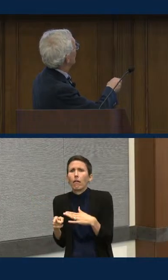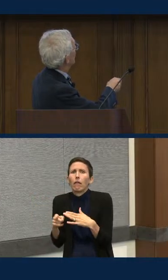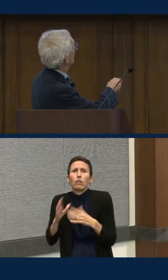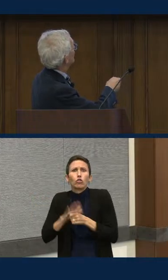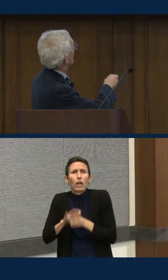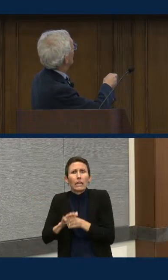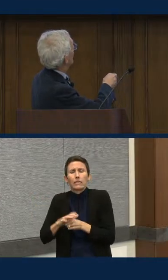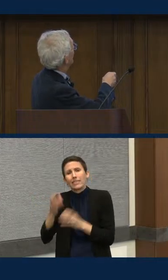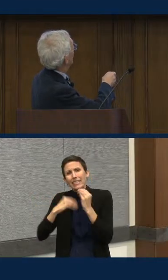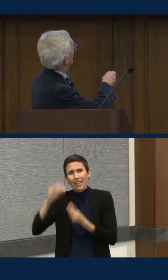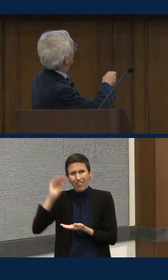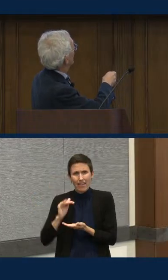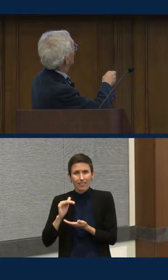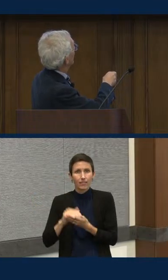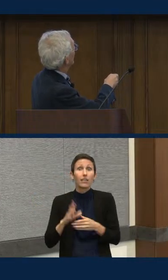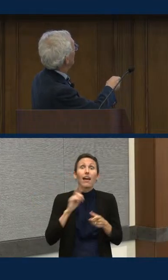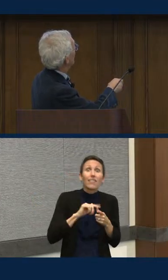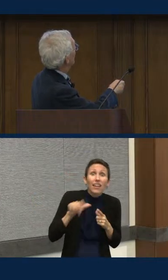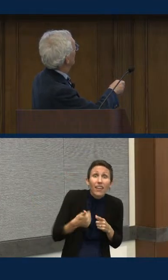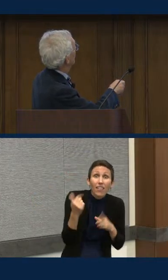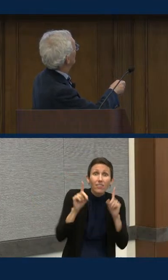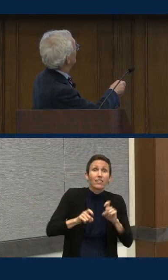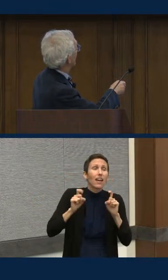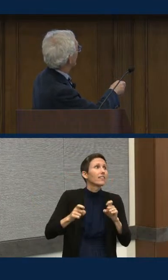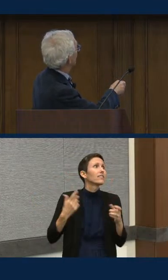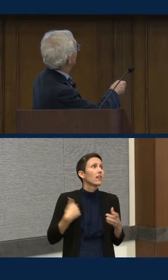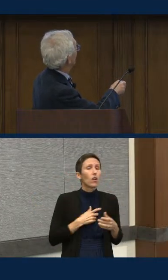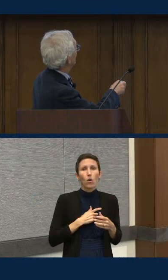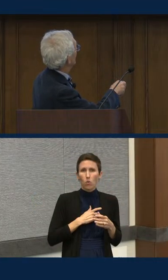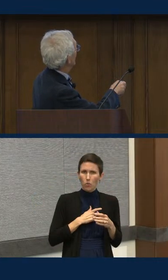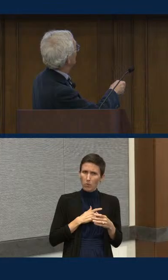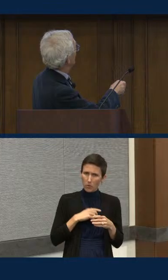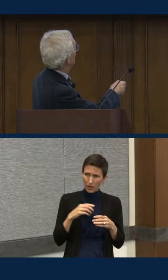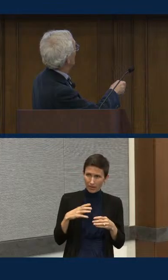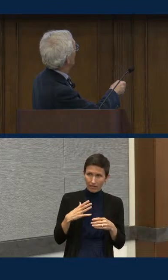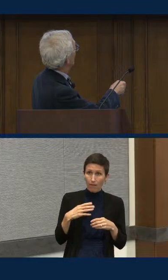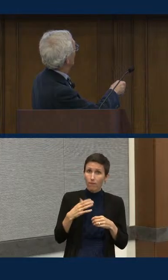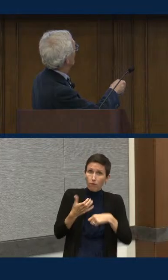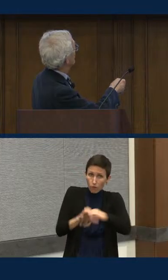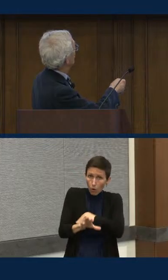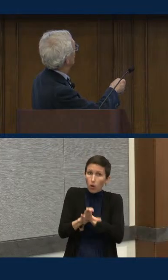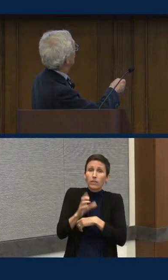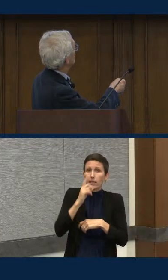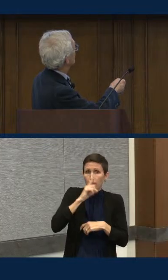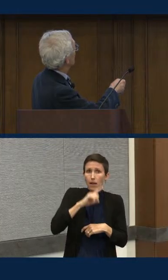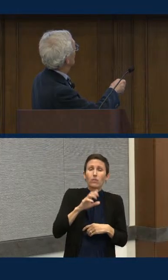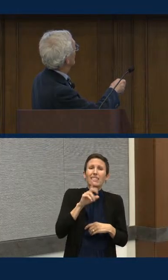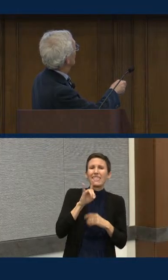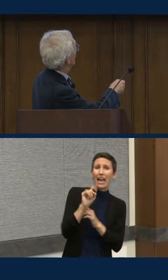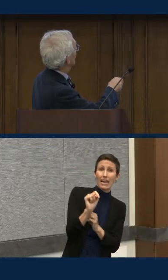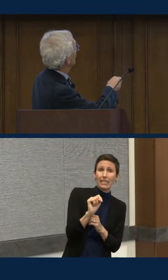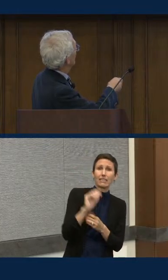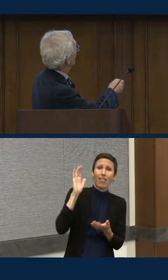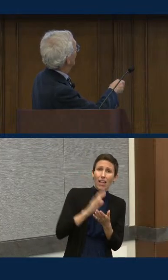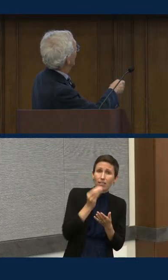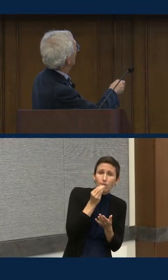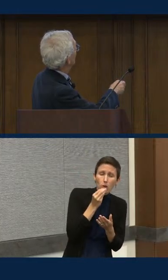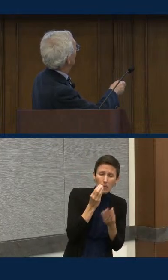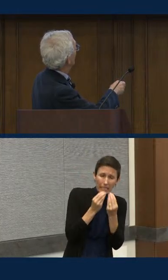remarkable experiment. Here we dieted the MC3 knock out animals